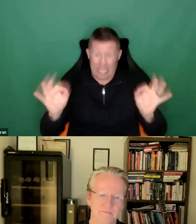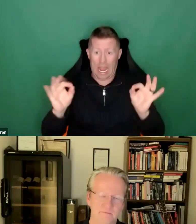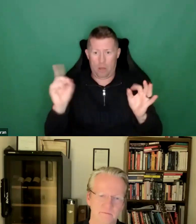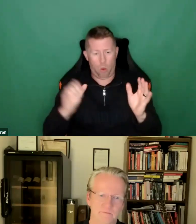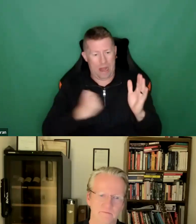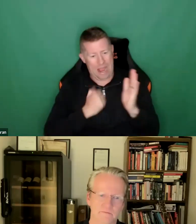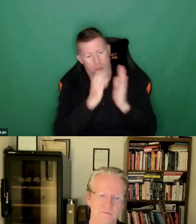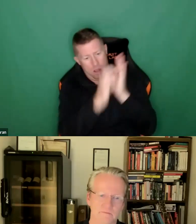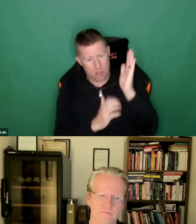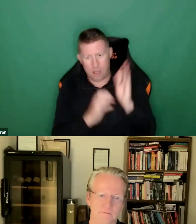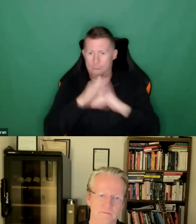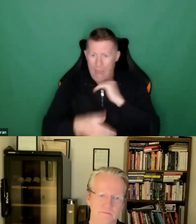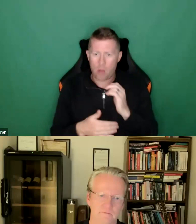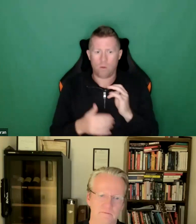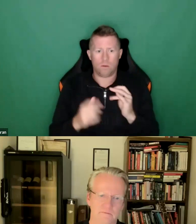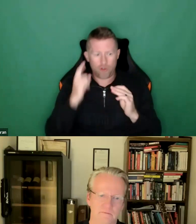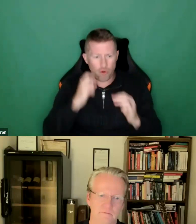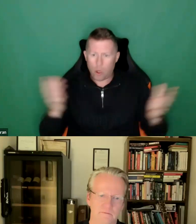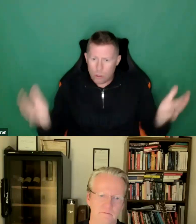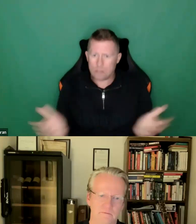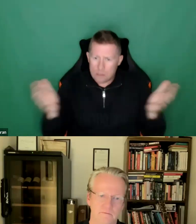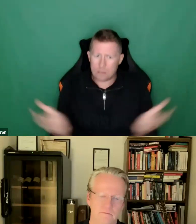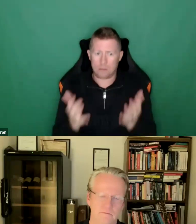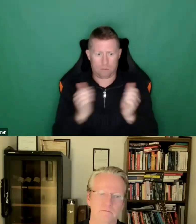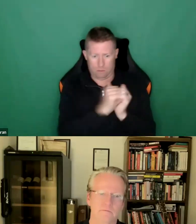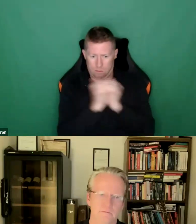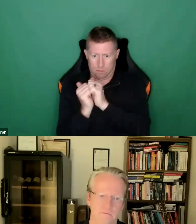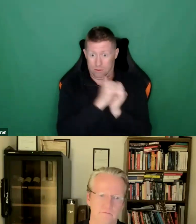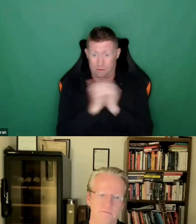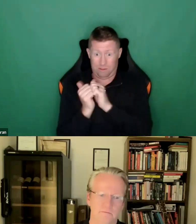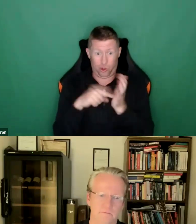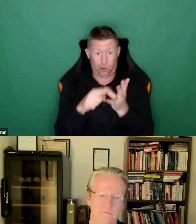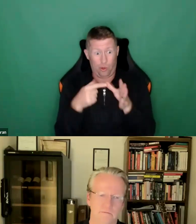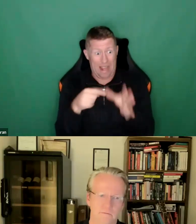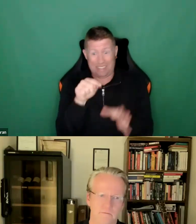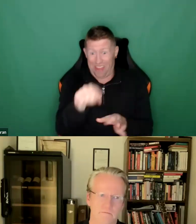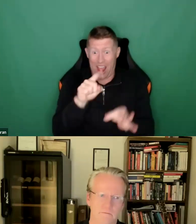That's really what this is all about, really. It's exactly what a whole session has been about